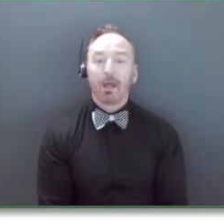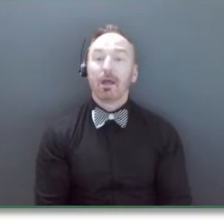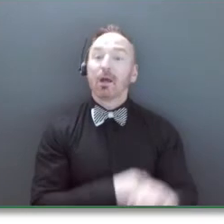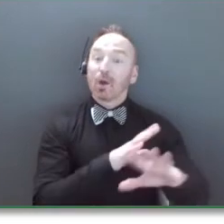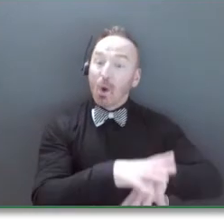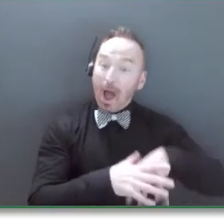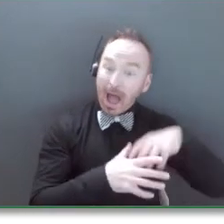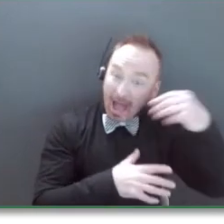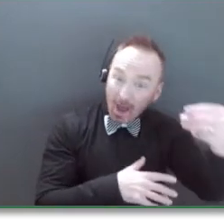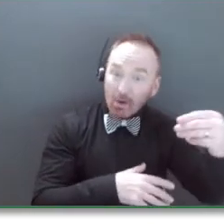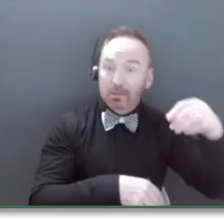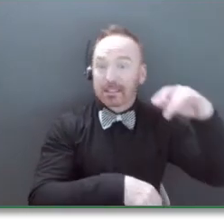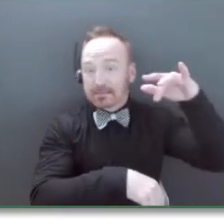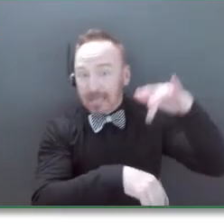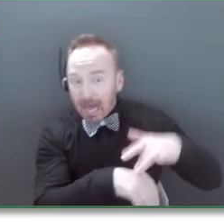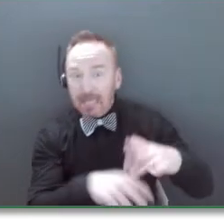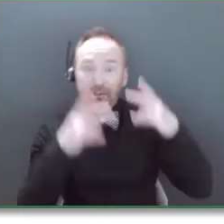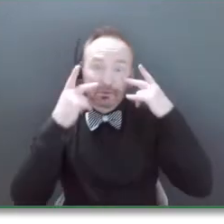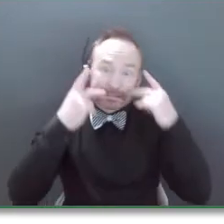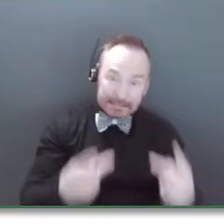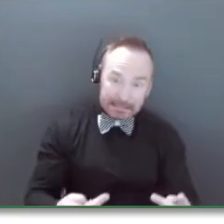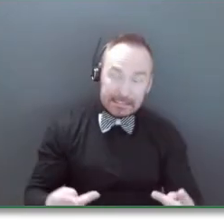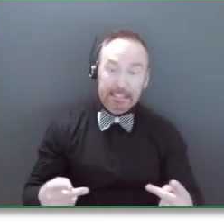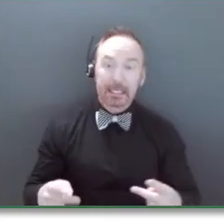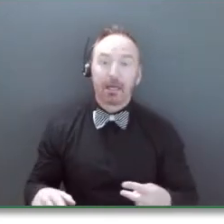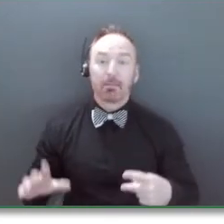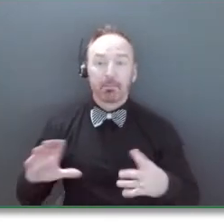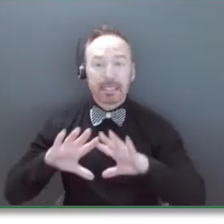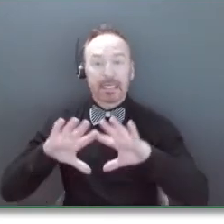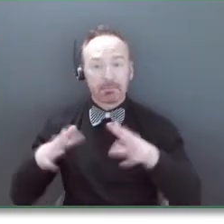with the the entire family. Next slide please.